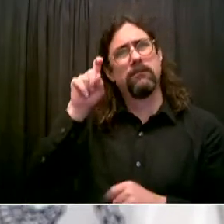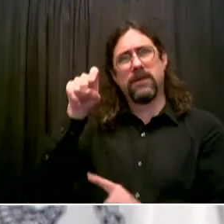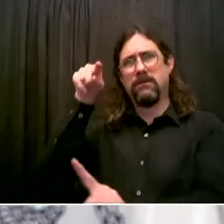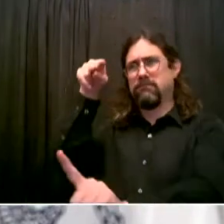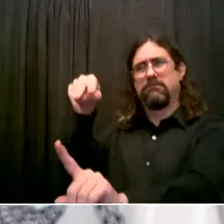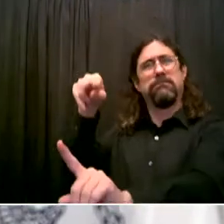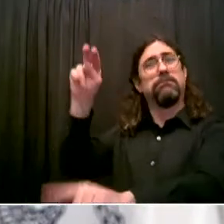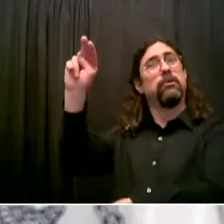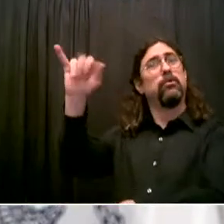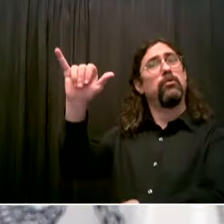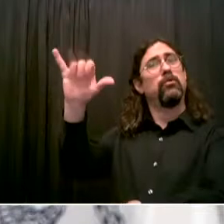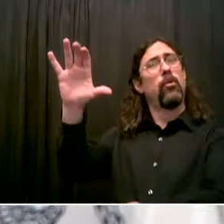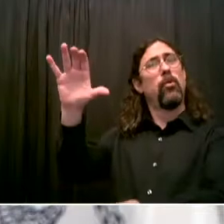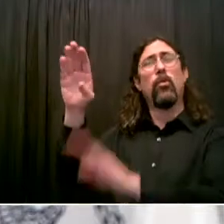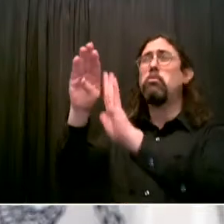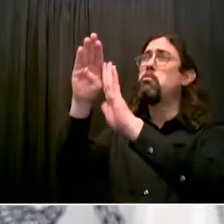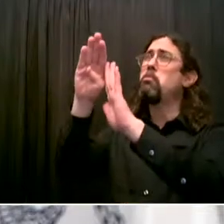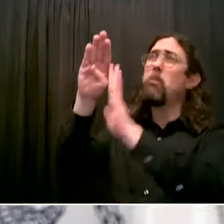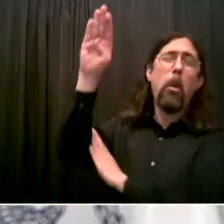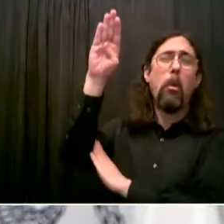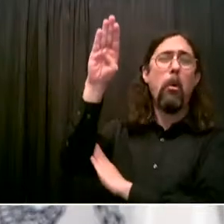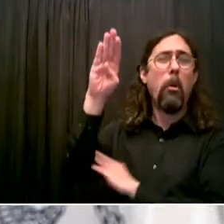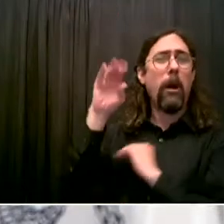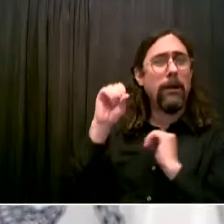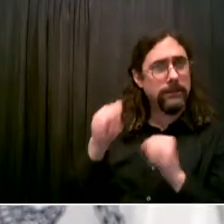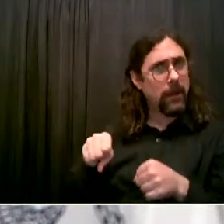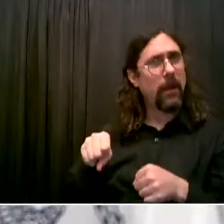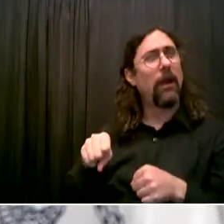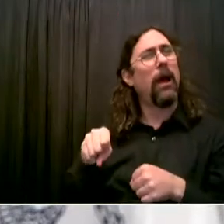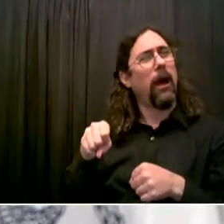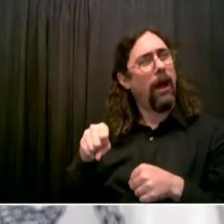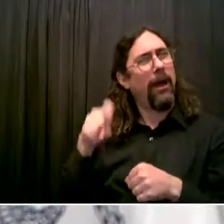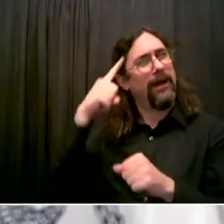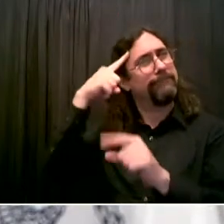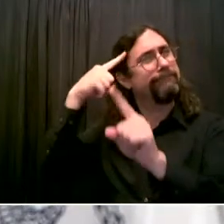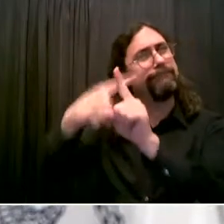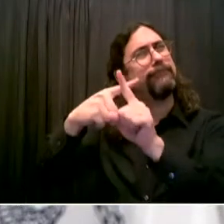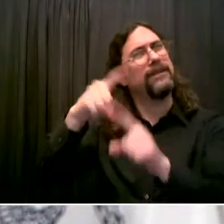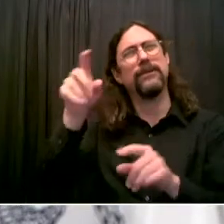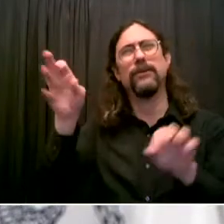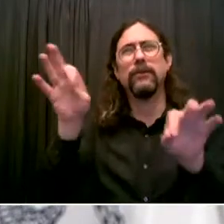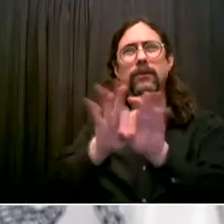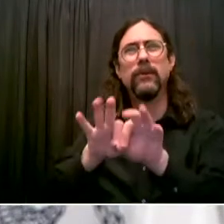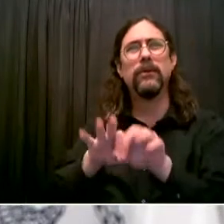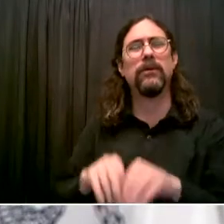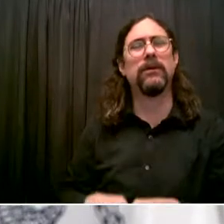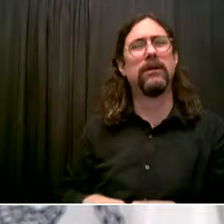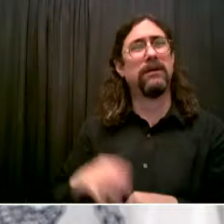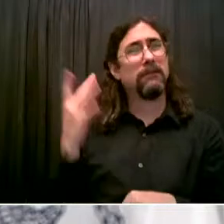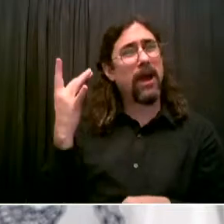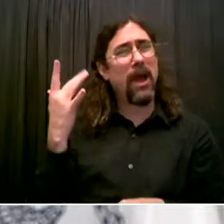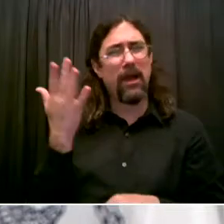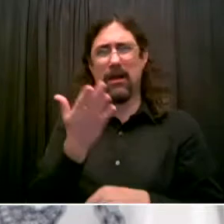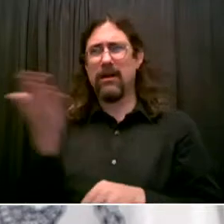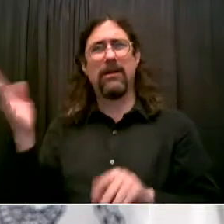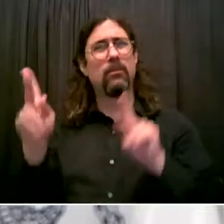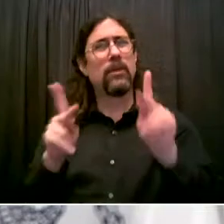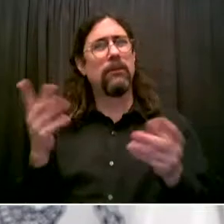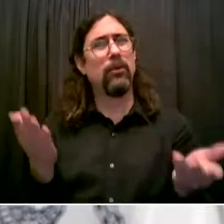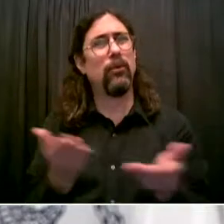ABOUT RECOVERY FOR ALL OF US. IT ALL STARTS WITH EALVING NEW YORK CITY CAN ACHIEVE GREAT HTINGS. WE HAVE SEEN IT BECAUSE WE HAVE NEW YORKERS WITH